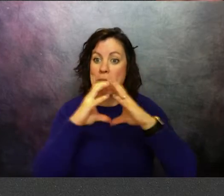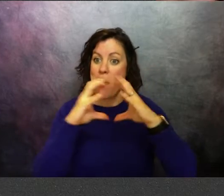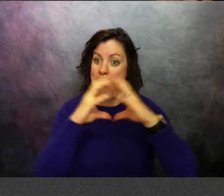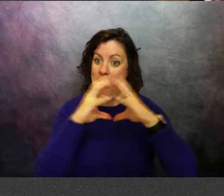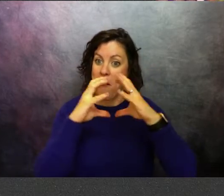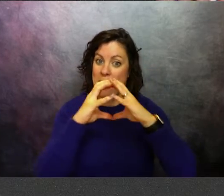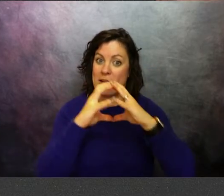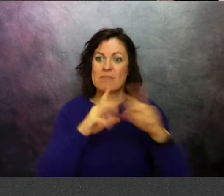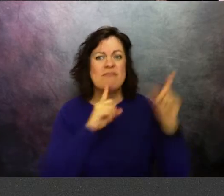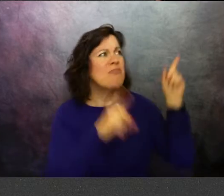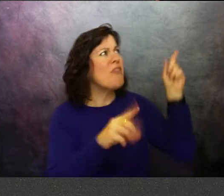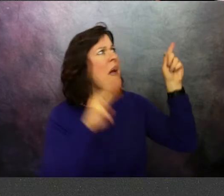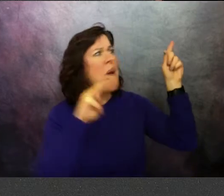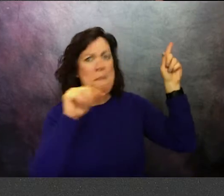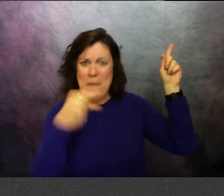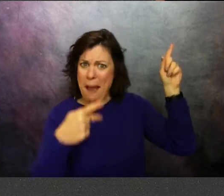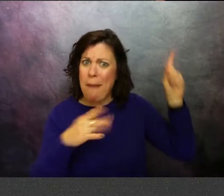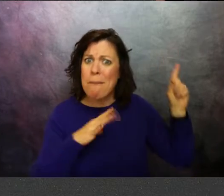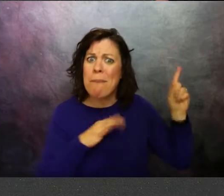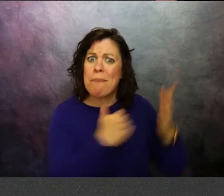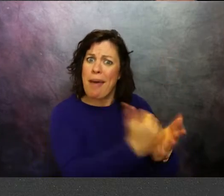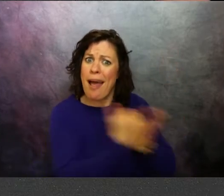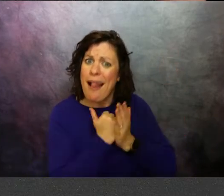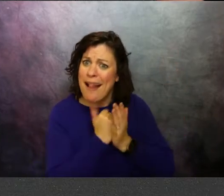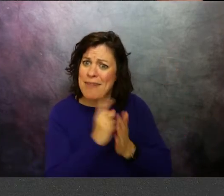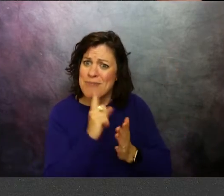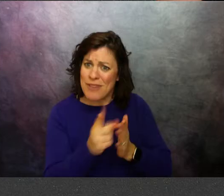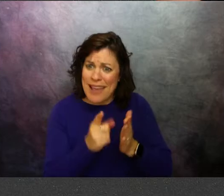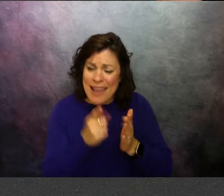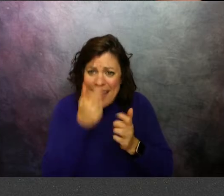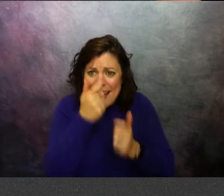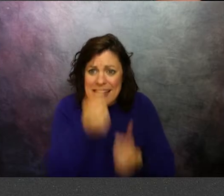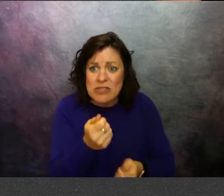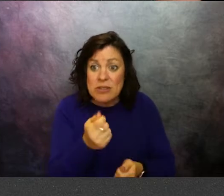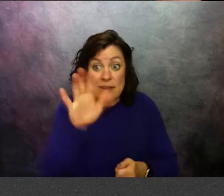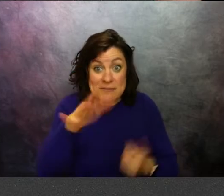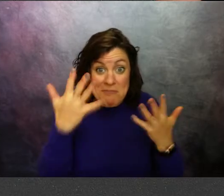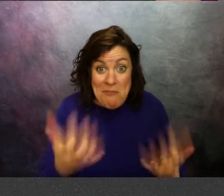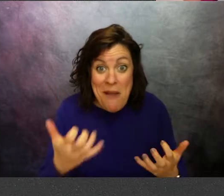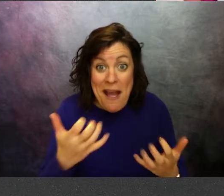Maps are pretty interesting, aren't they? Do you think maybe we should make some maps?